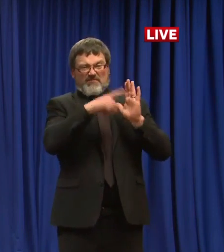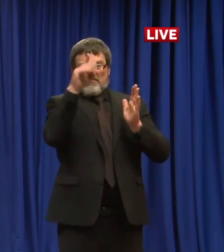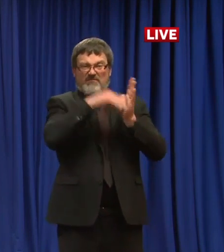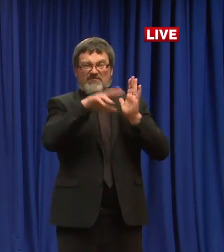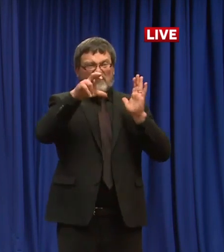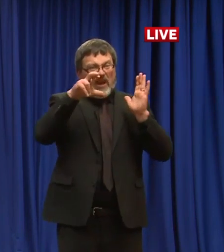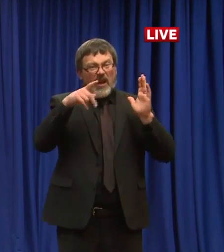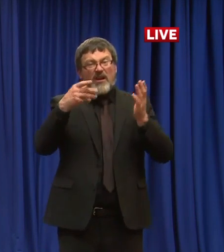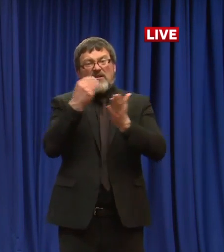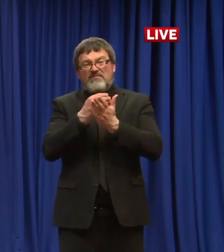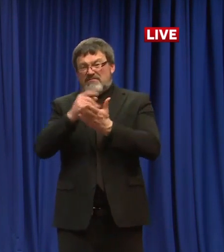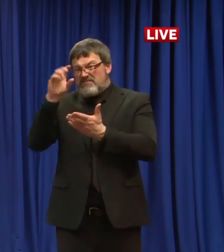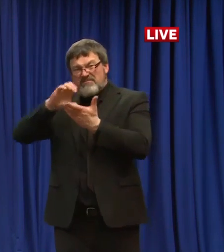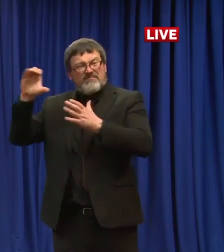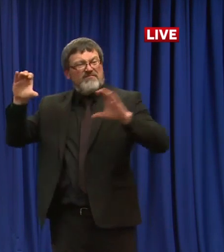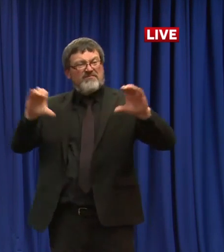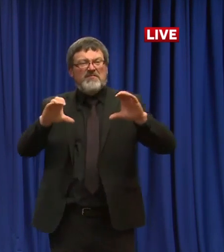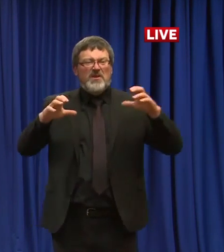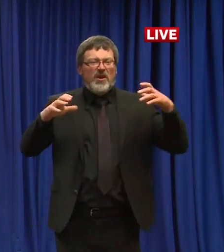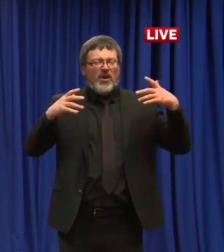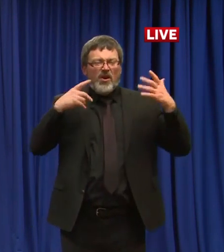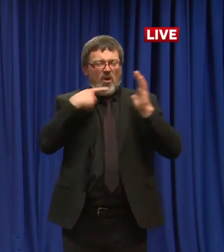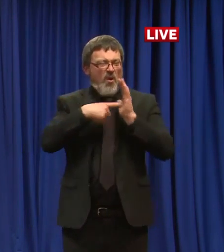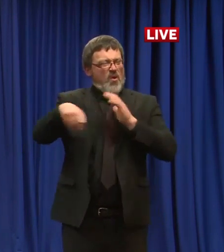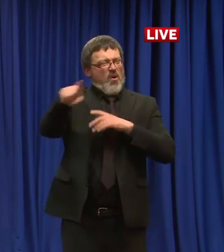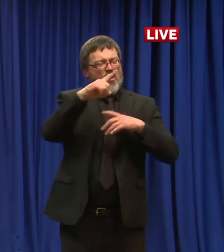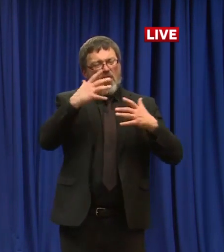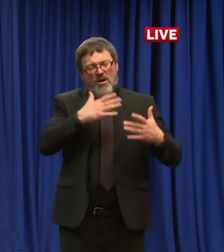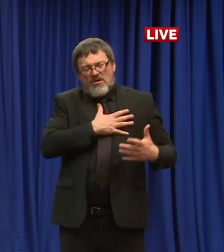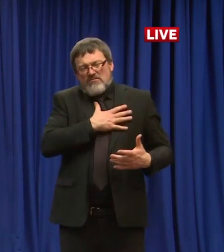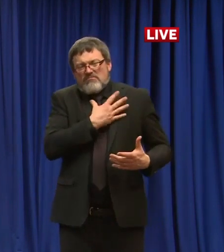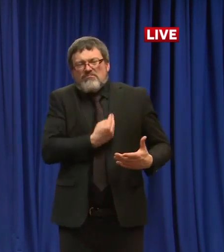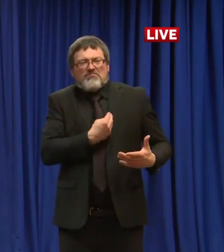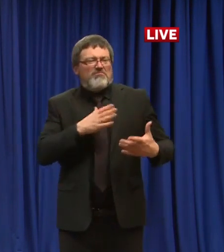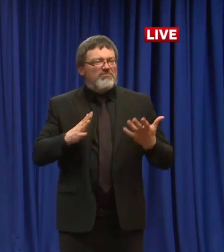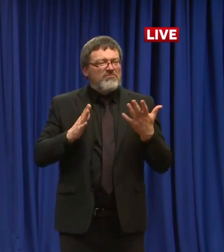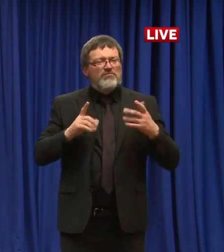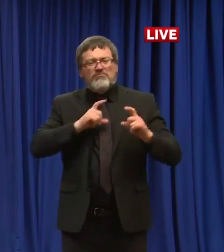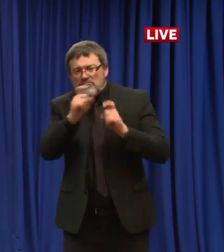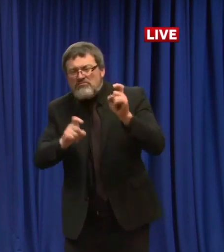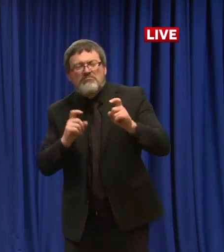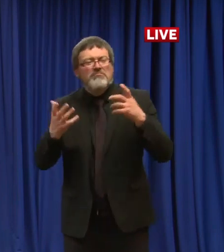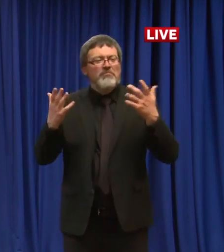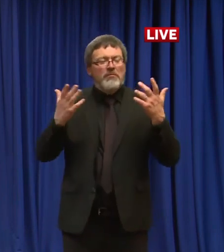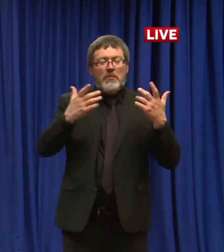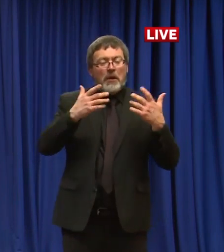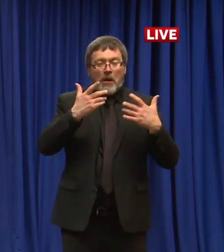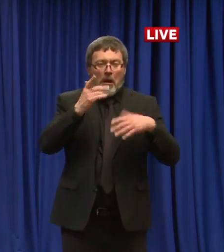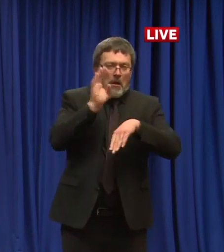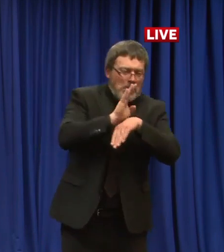WE SAW IN THE PRESENTATION JUST A FEW MINUTES AGO WITH THESE THESE SACRIFICES THAT WERE MAKING THESE MITIGATION EFFORTS THAT WE’RE DOING, YOU KNOW, WHETHER WE’RE TALKING ABOUT THE